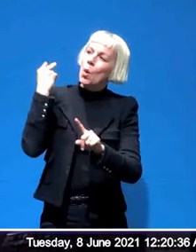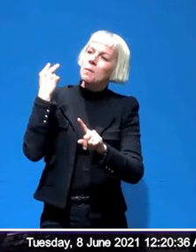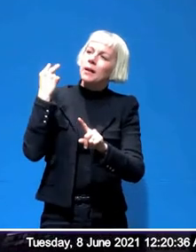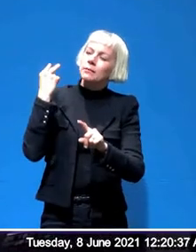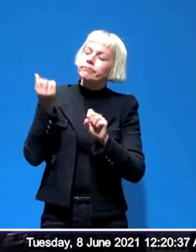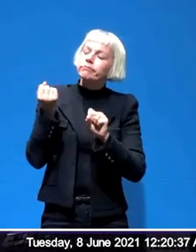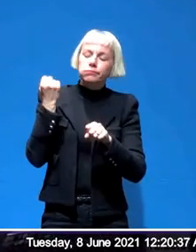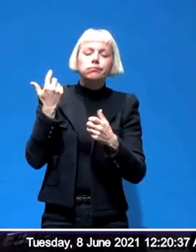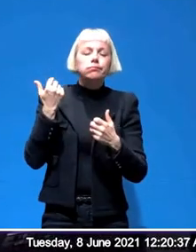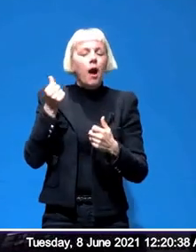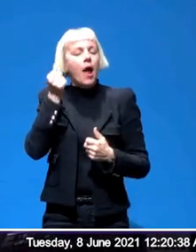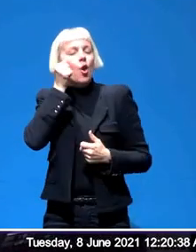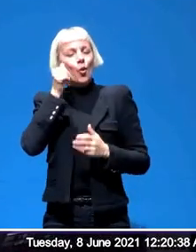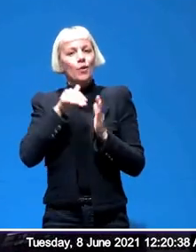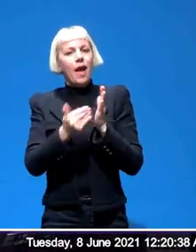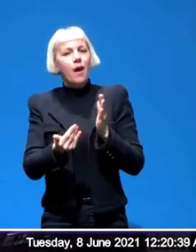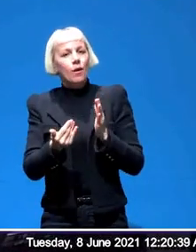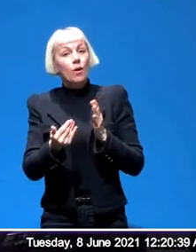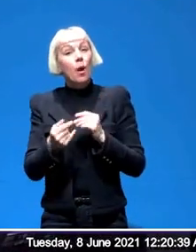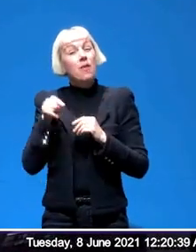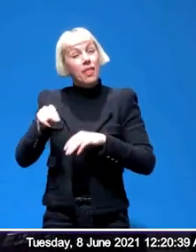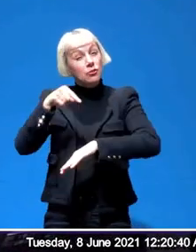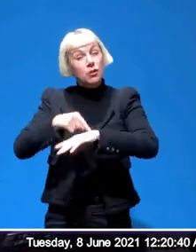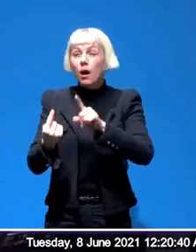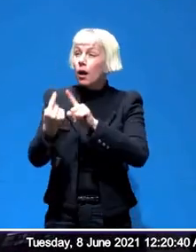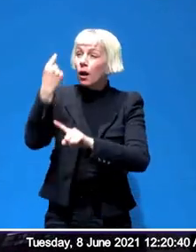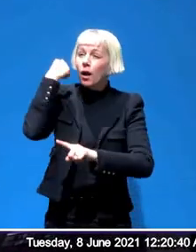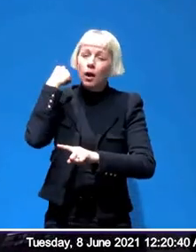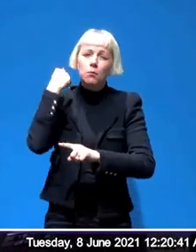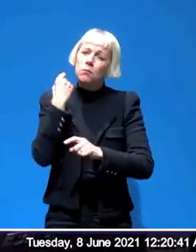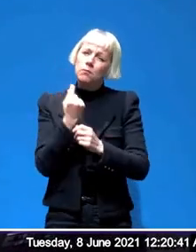But at the time we were limited as to what was available to us.